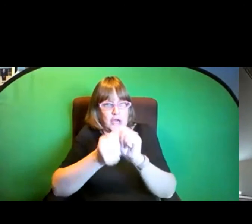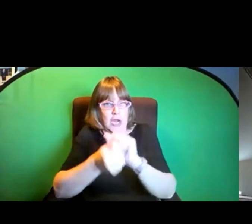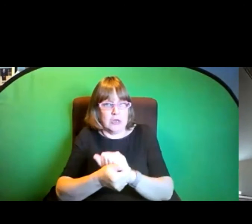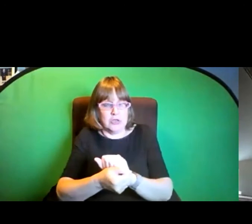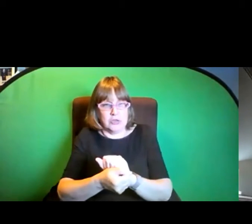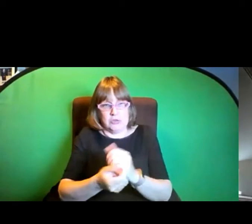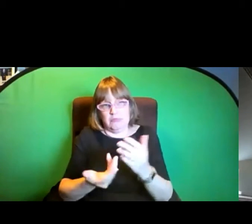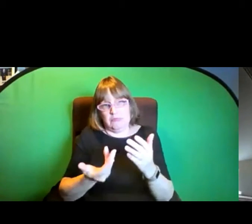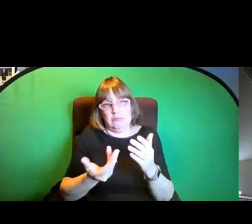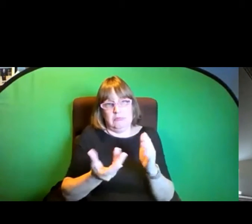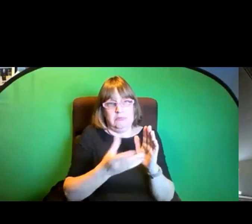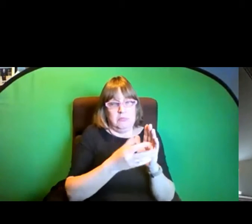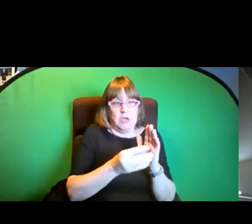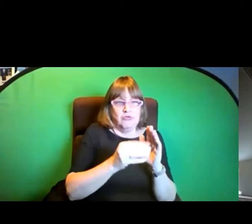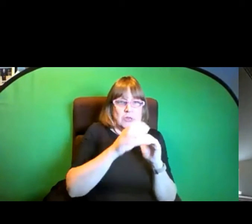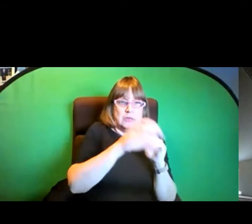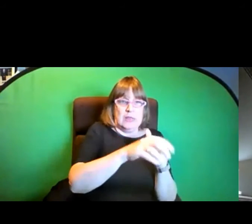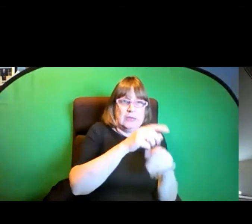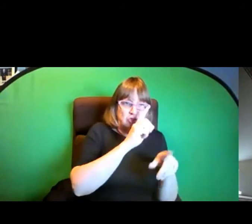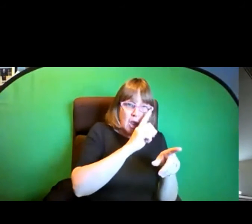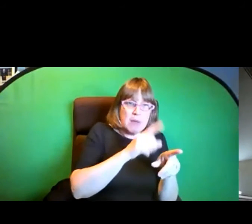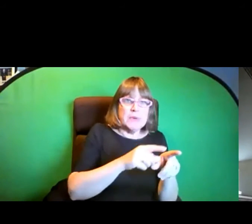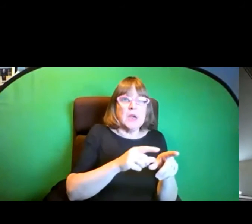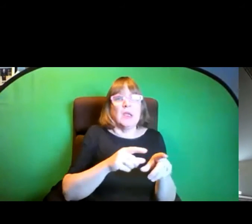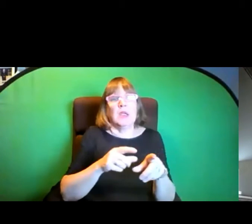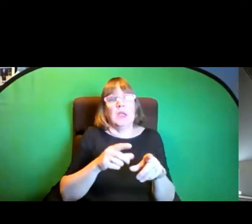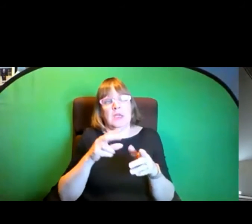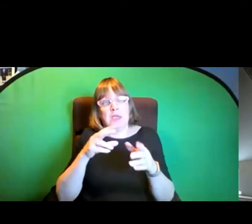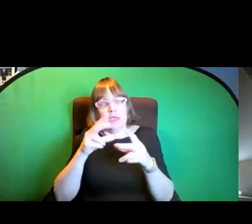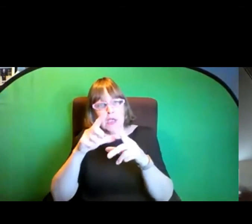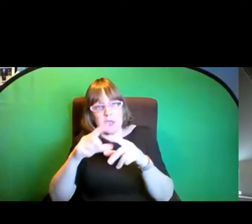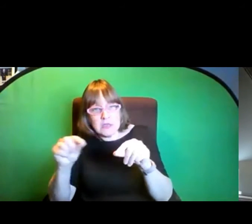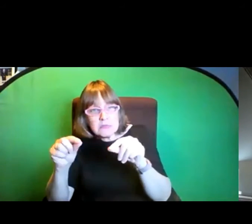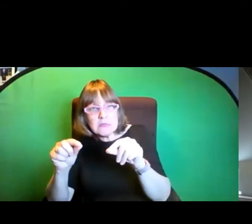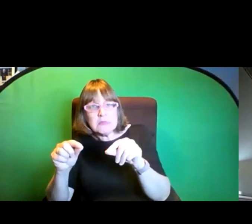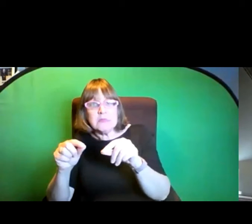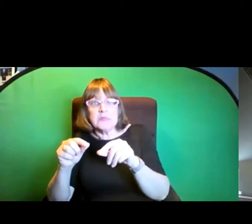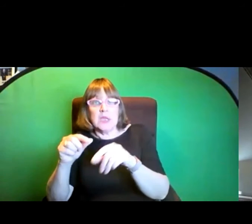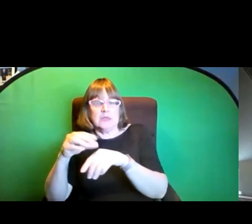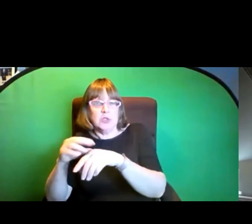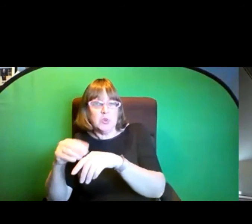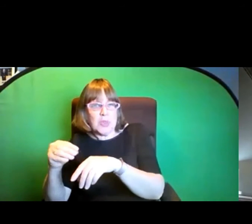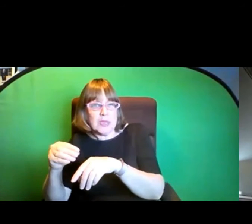like the Netherlands, like Sweden are quite good at putting investment into decarbonizing